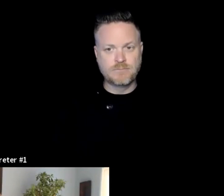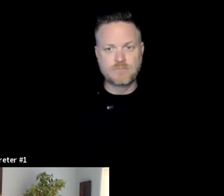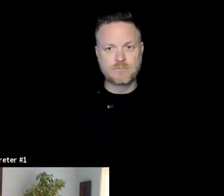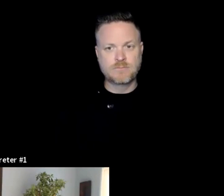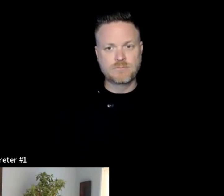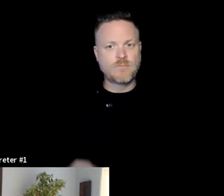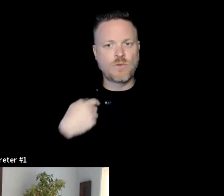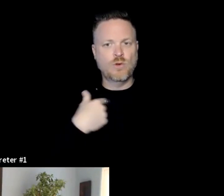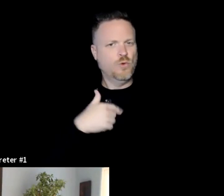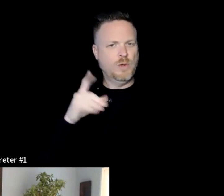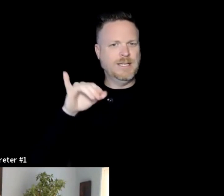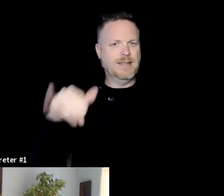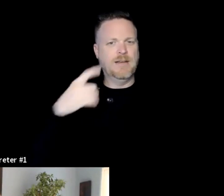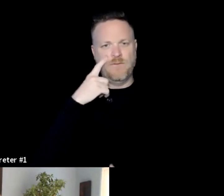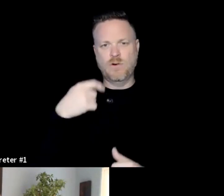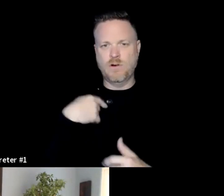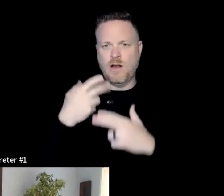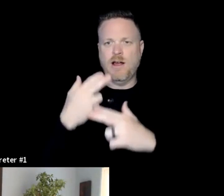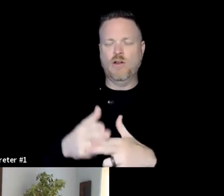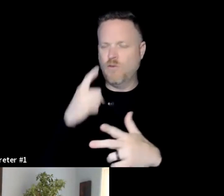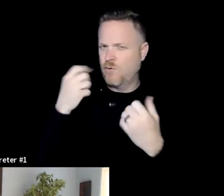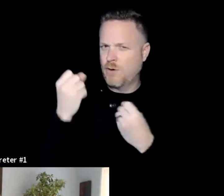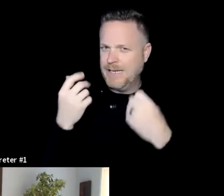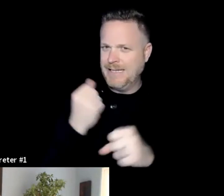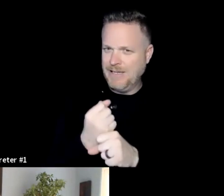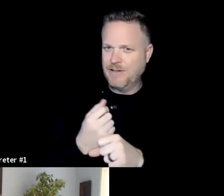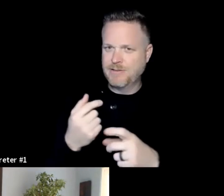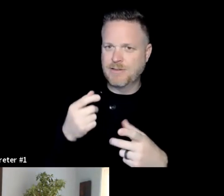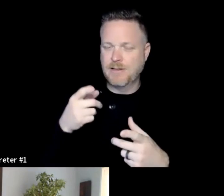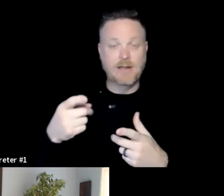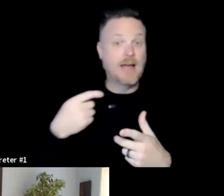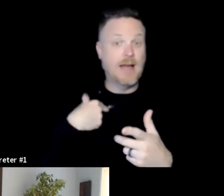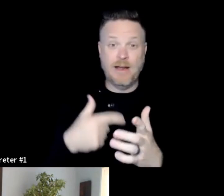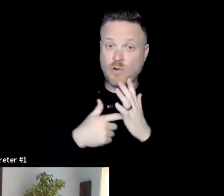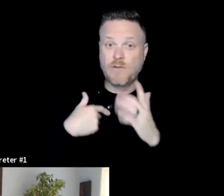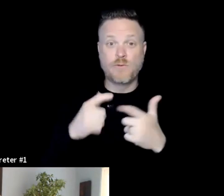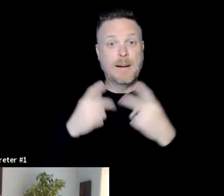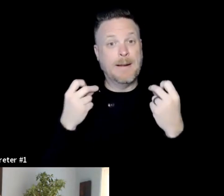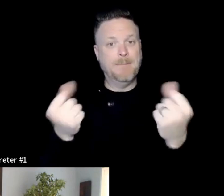under the guise of what I would call an immediate temporary accommodation plan.